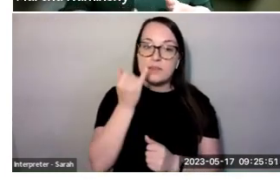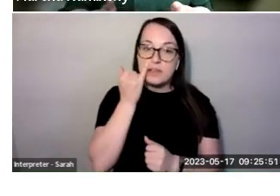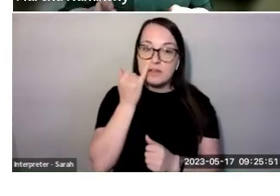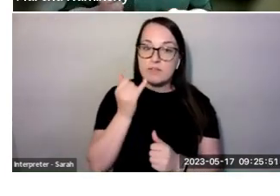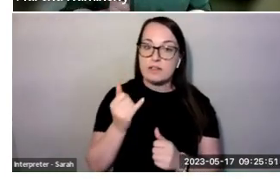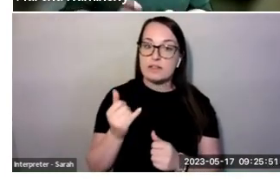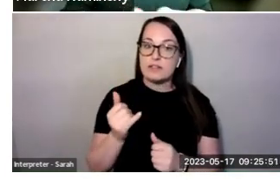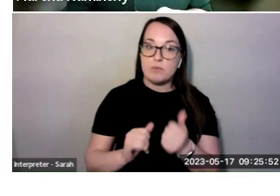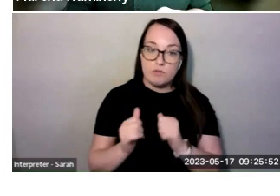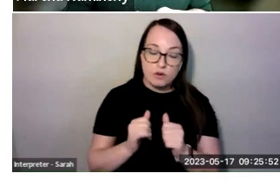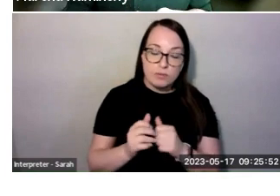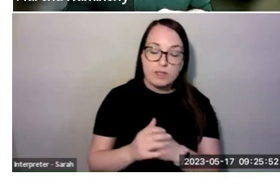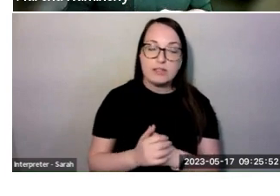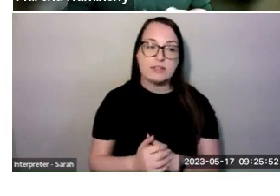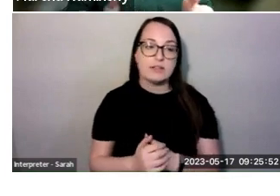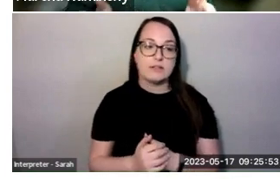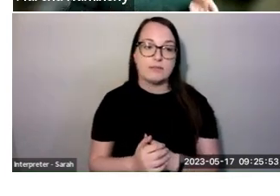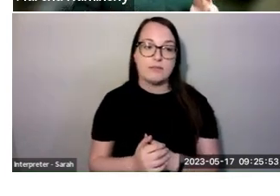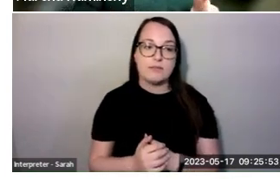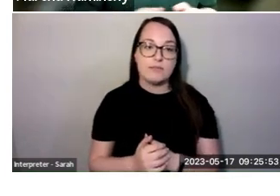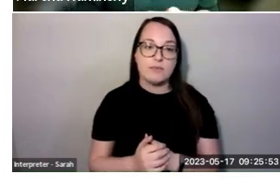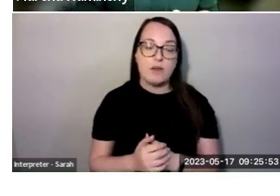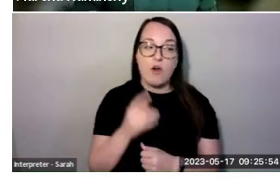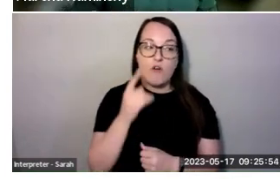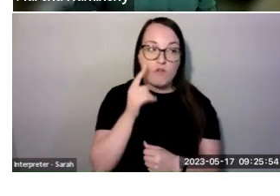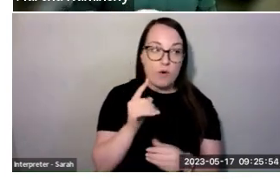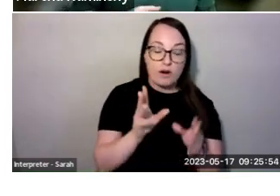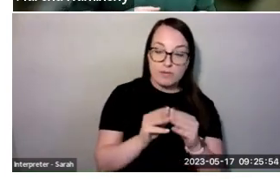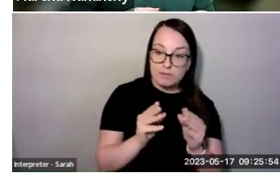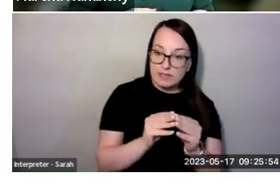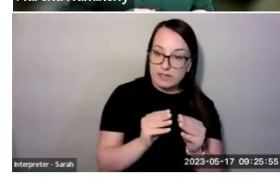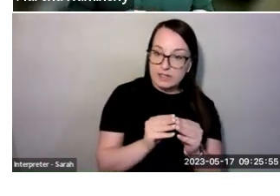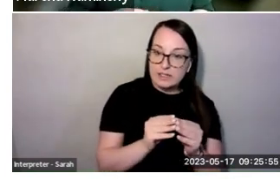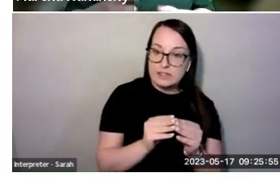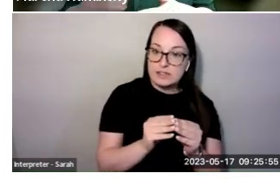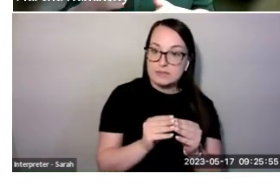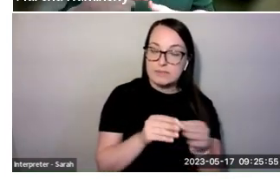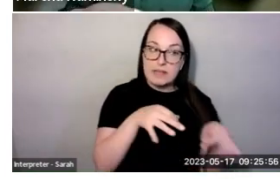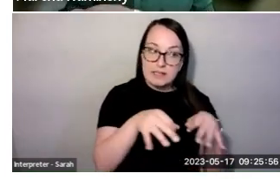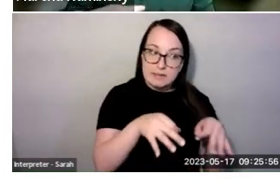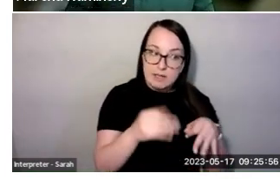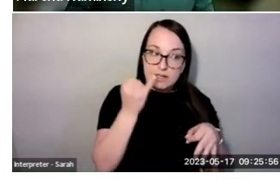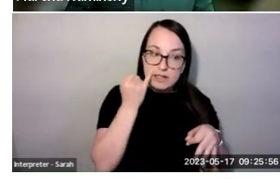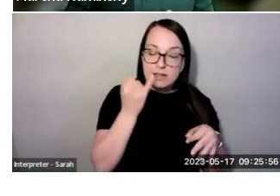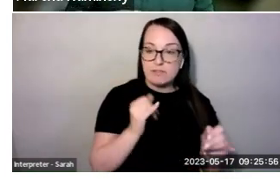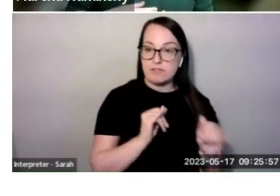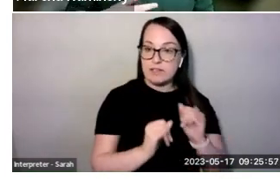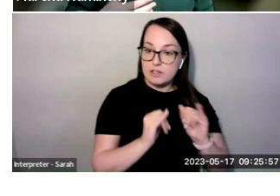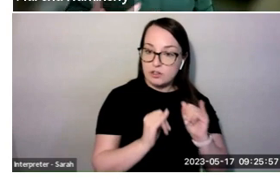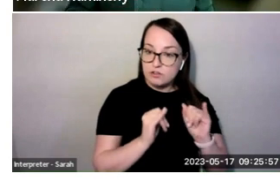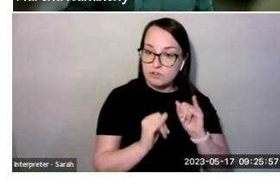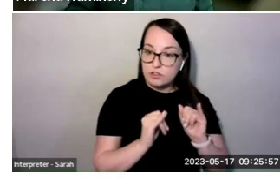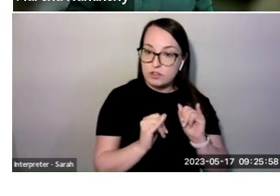performance. If it's a meeting itself, any specifications like this is an